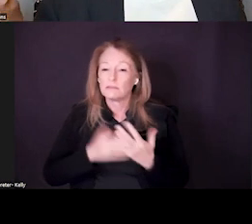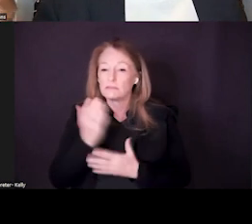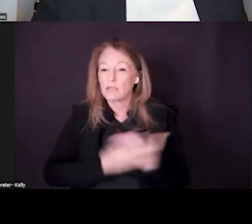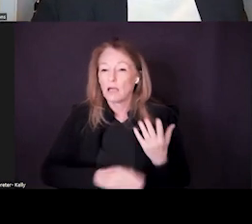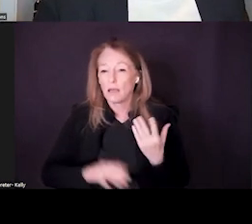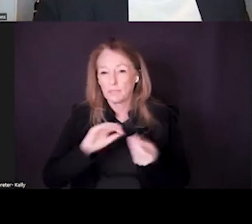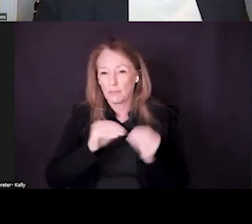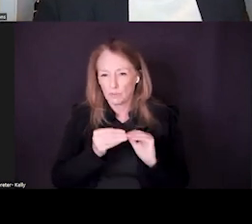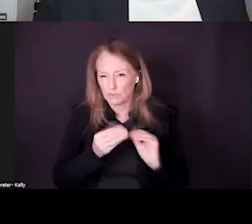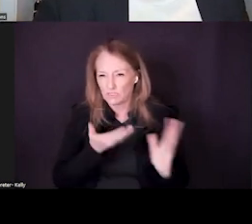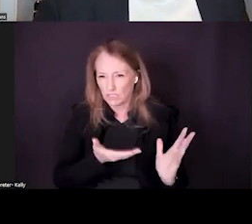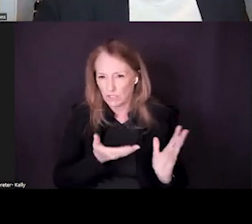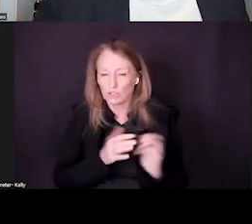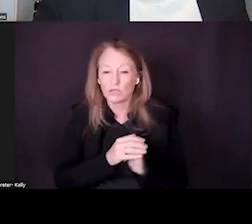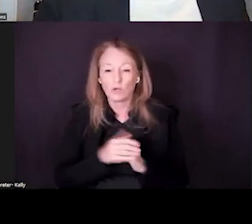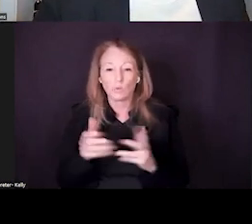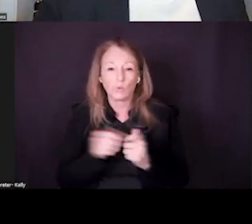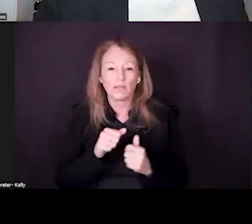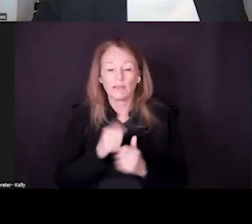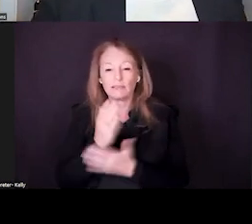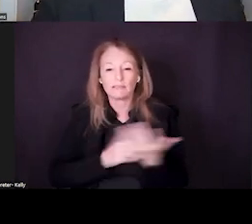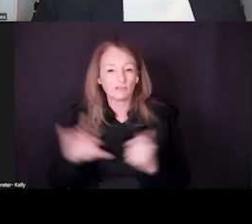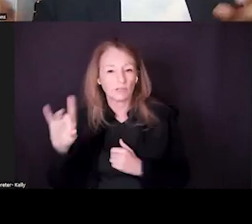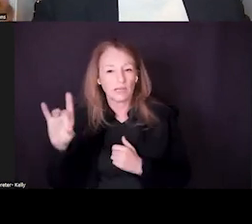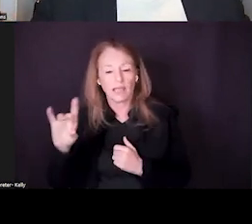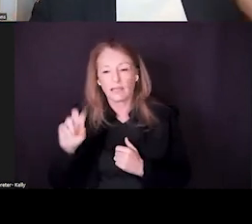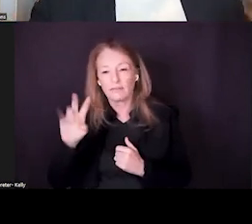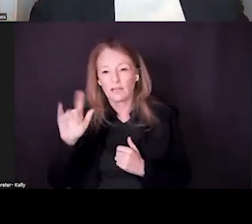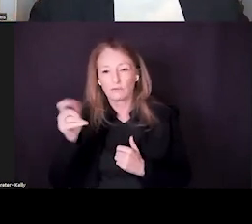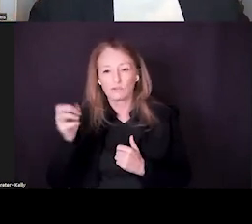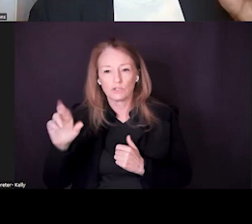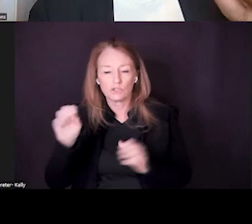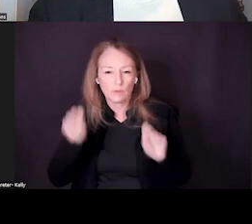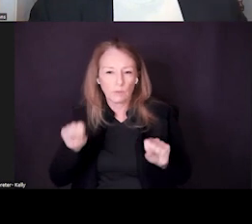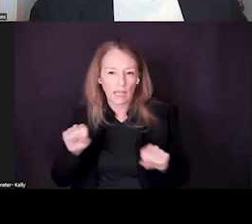ONLY ABLE TO -- WITH THE SECTION 8 VOUCHERS, ABLE TO GET MEDICAID